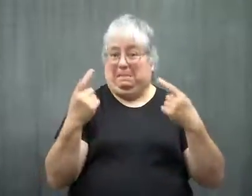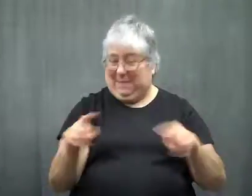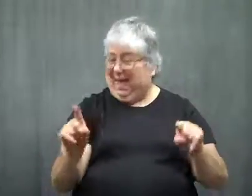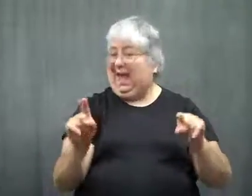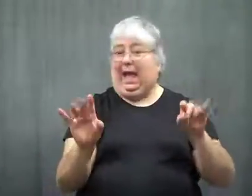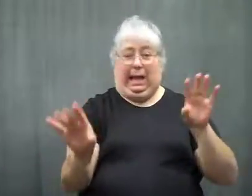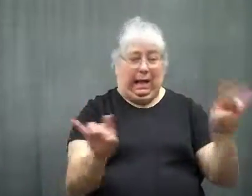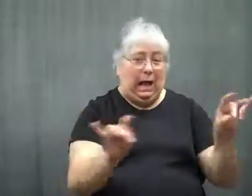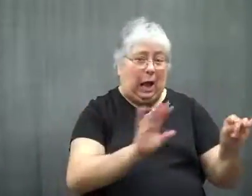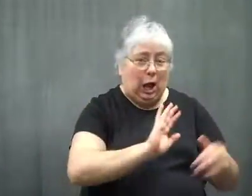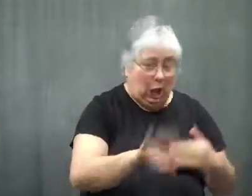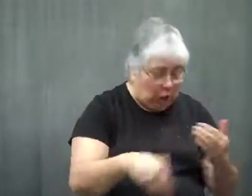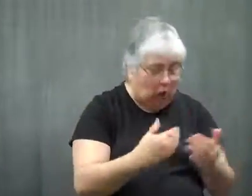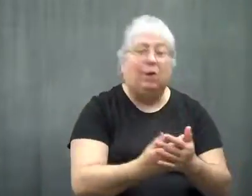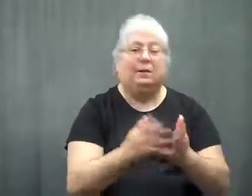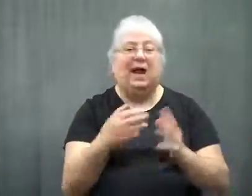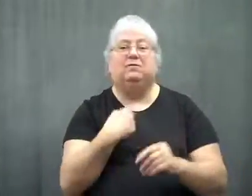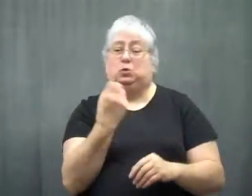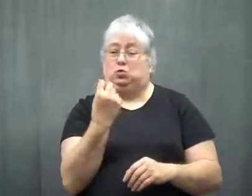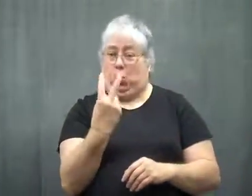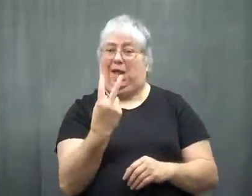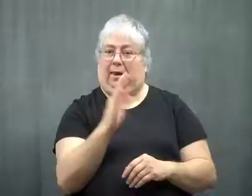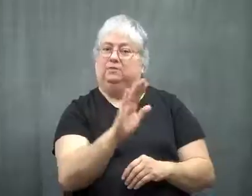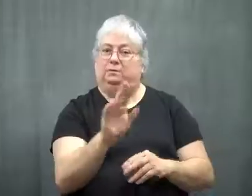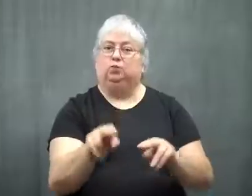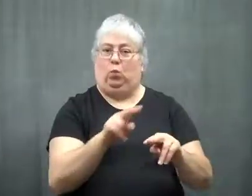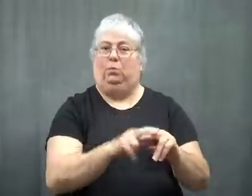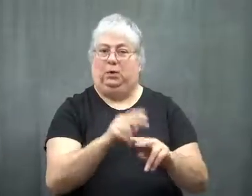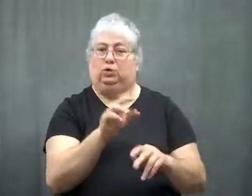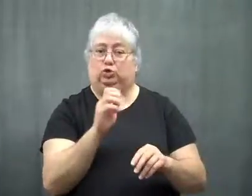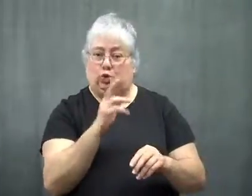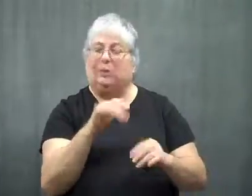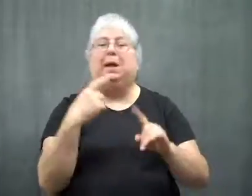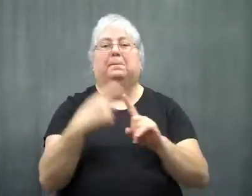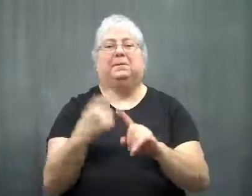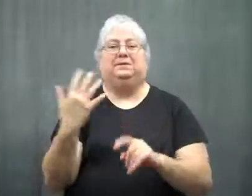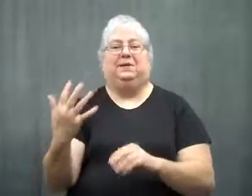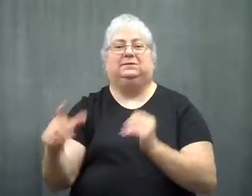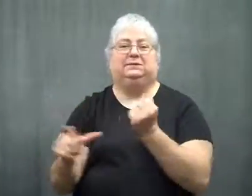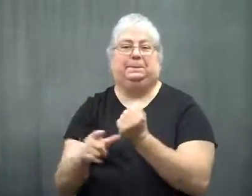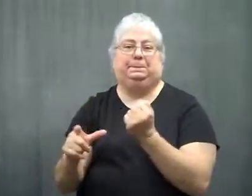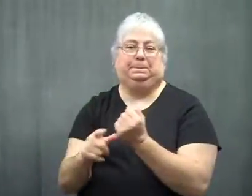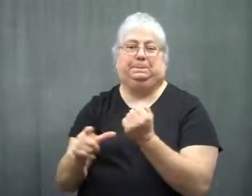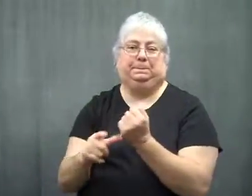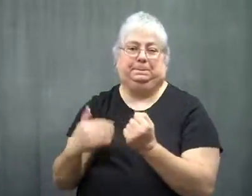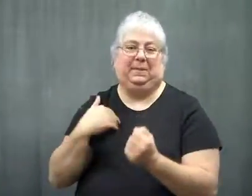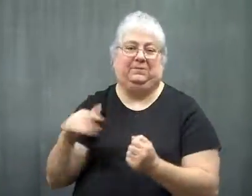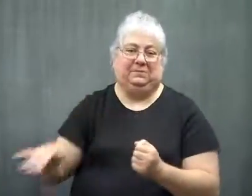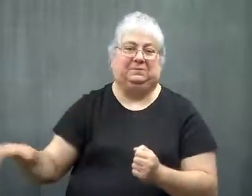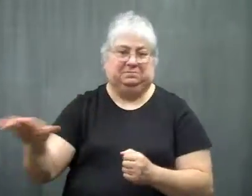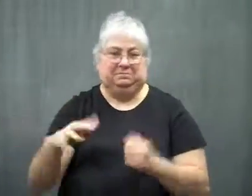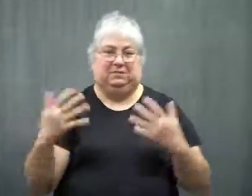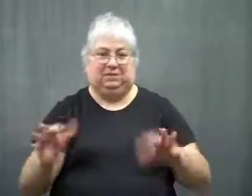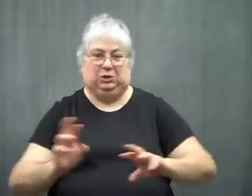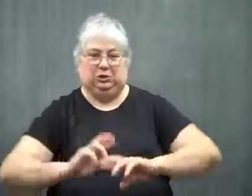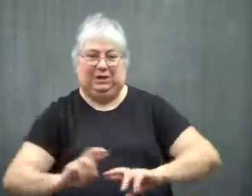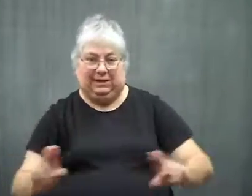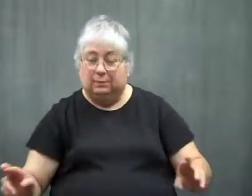12 jurors and five alternates were finally chosen.